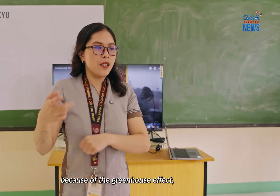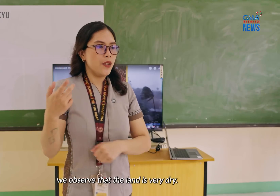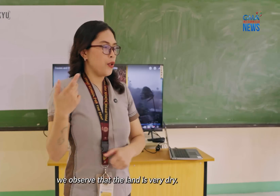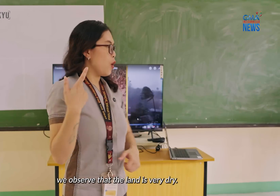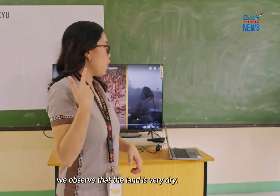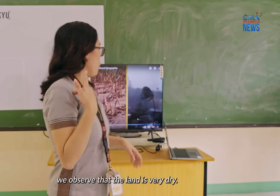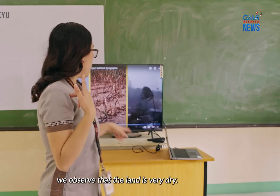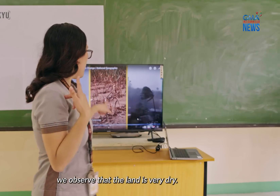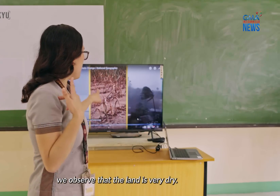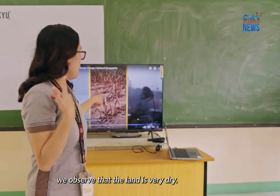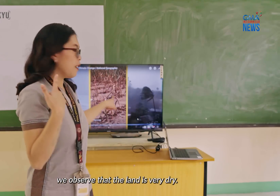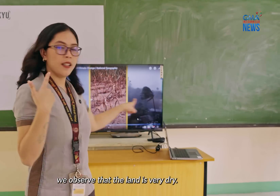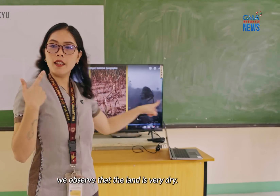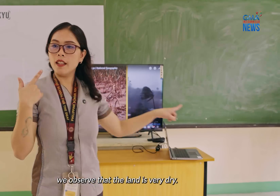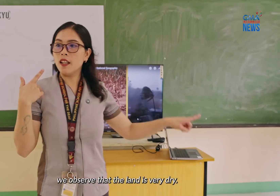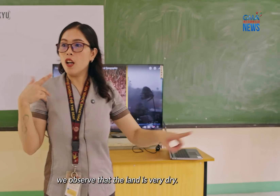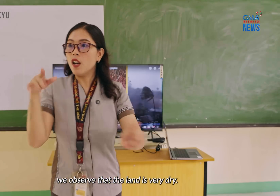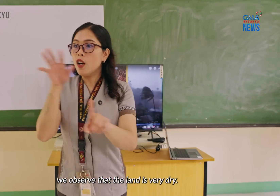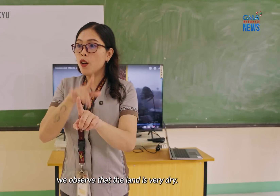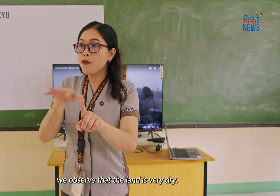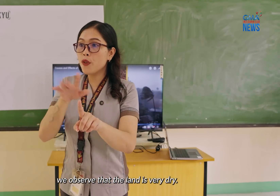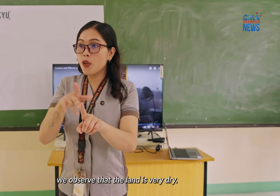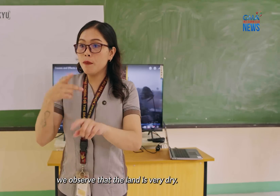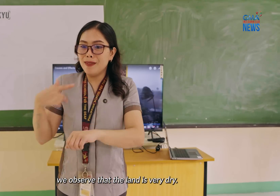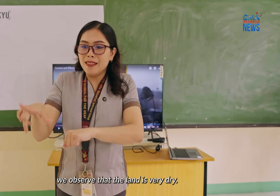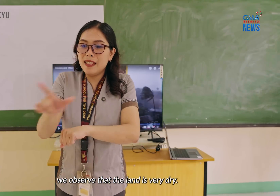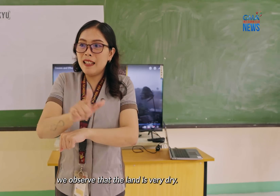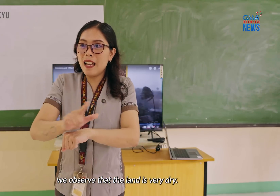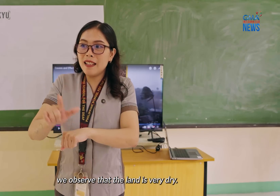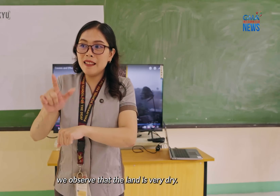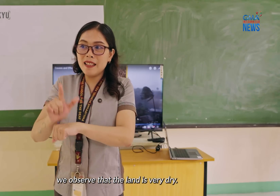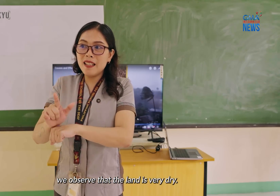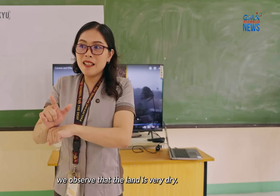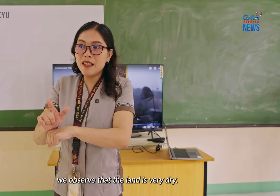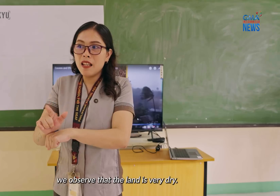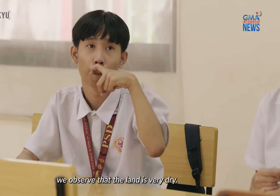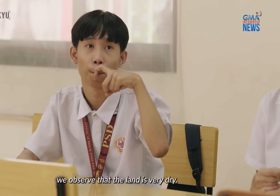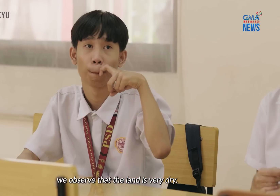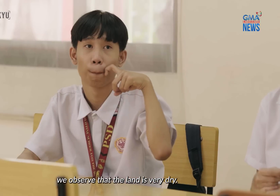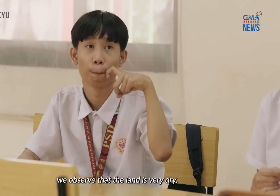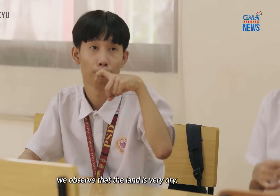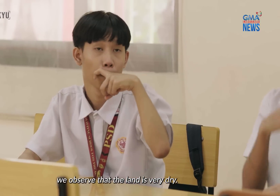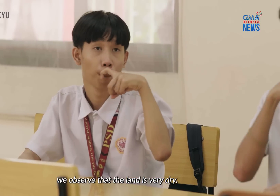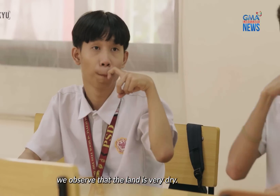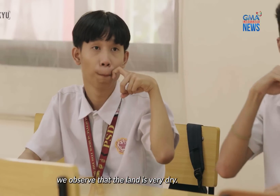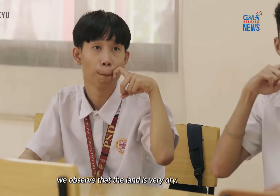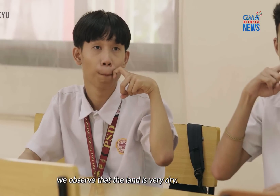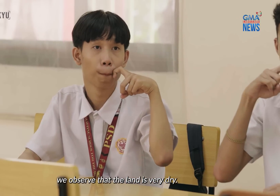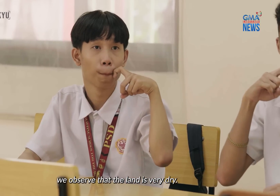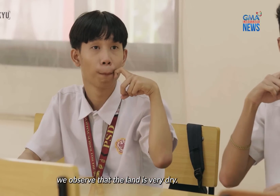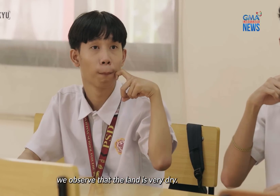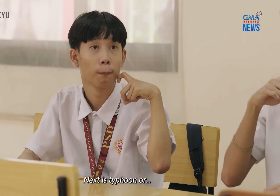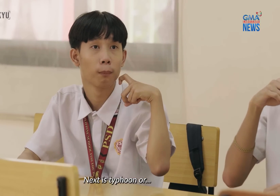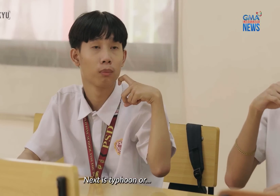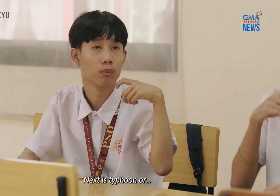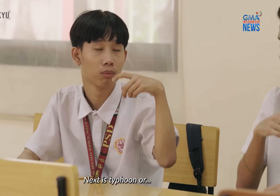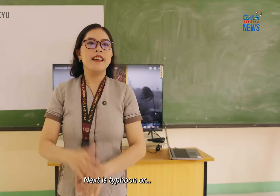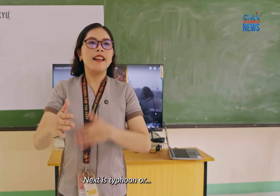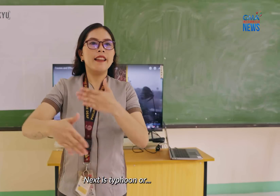Because of the hot condition of our planet, because of the greenhouse effect,